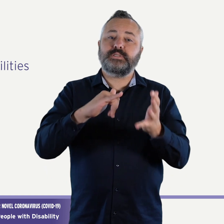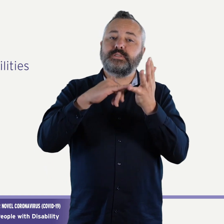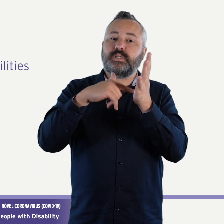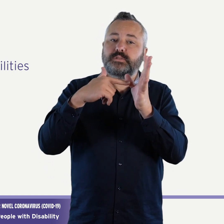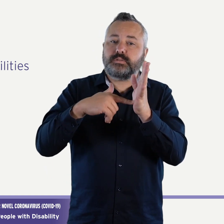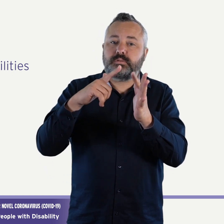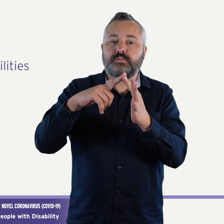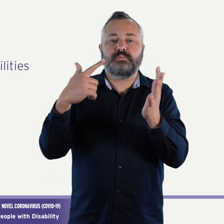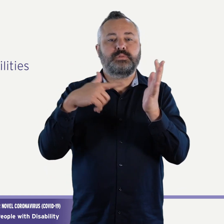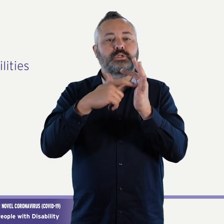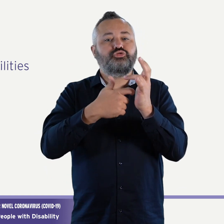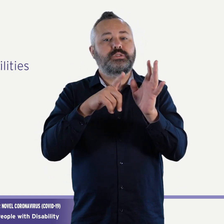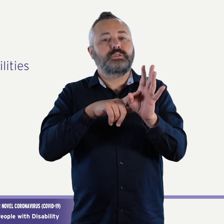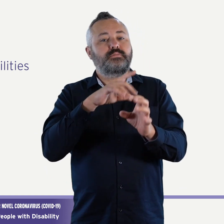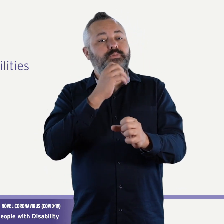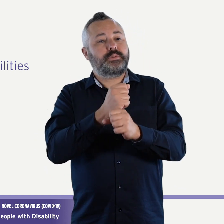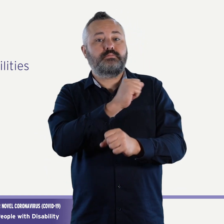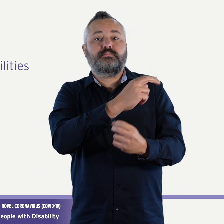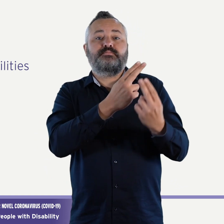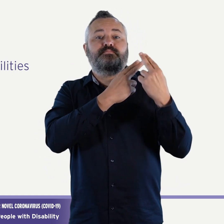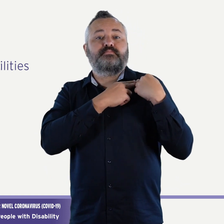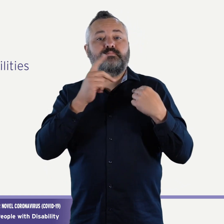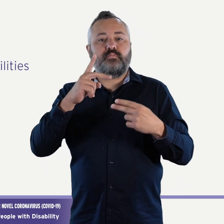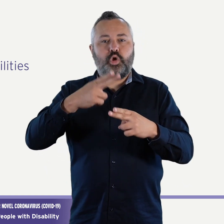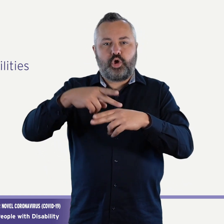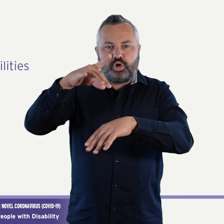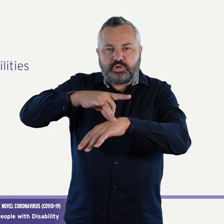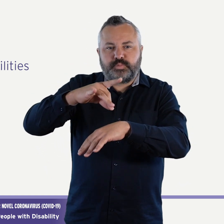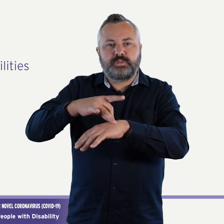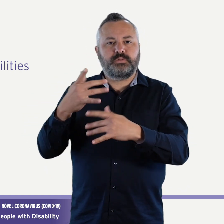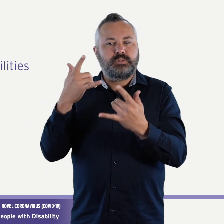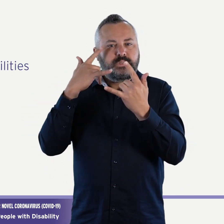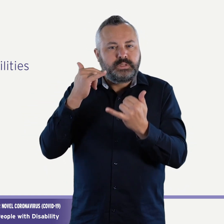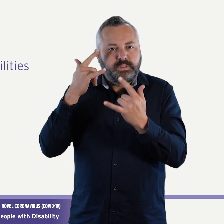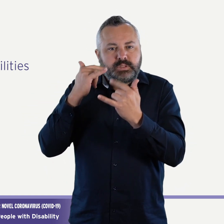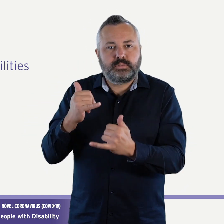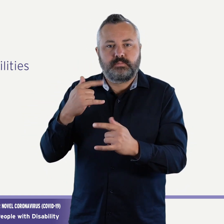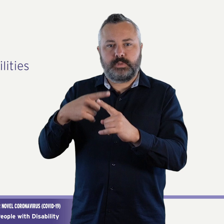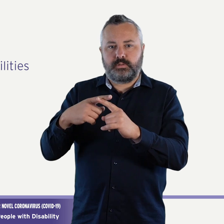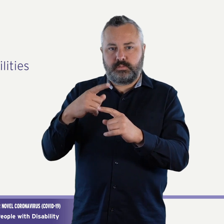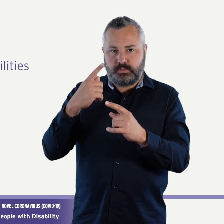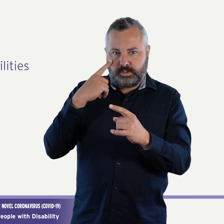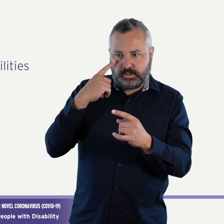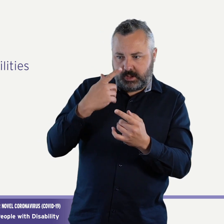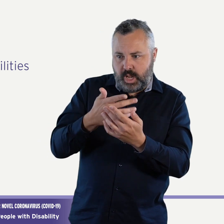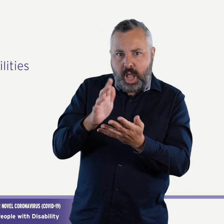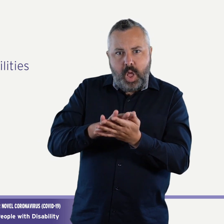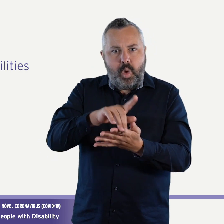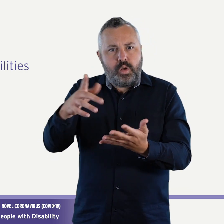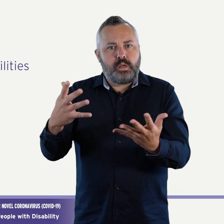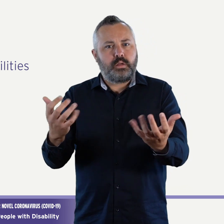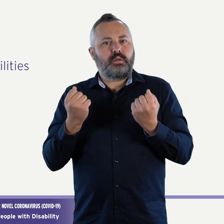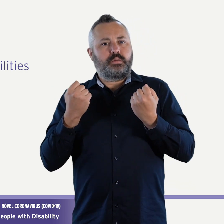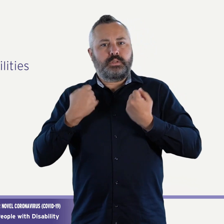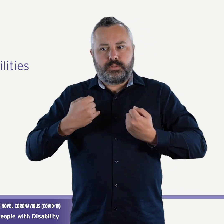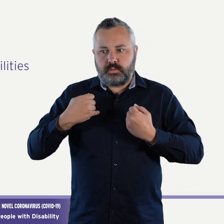State and territory governments will coordinate and provide COVID-19 healthcare services, including assessment and treatment centres as required. Also undertake public health management